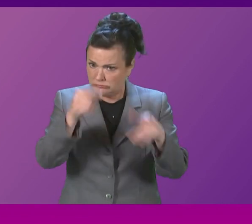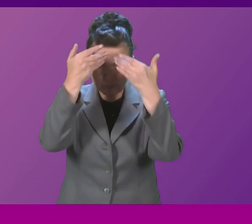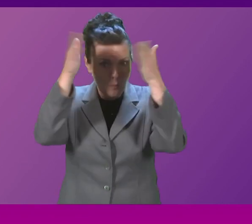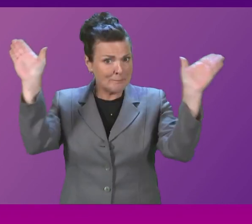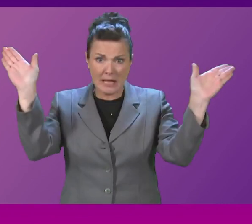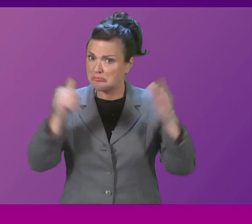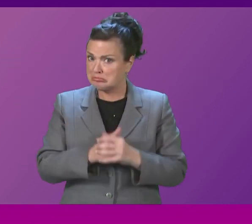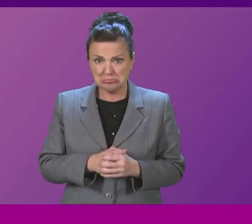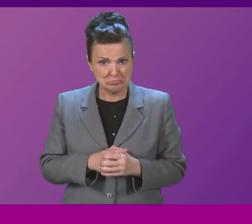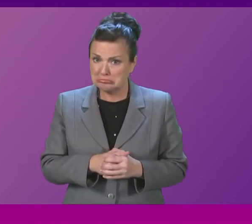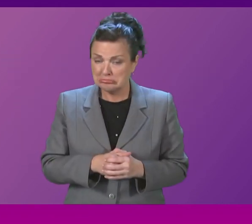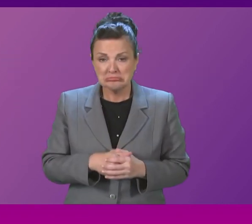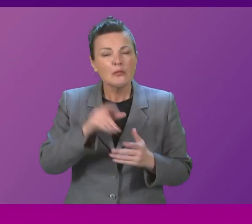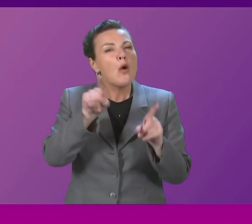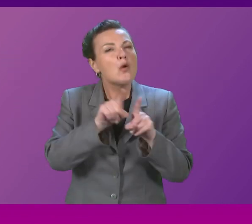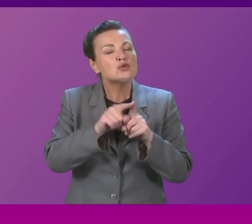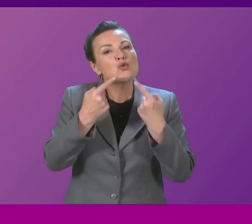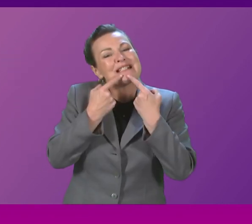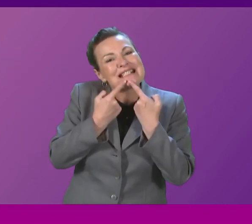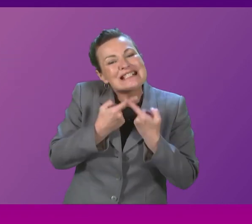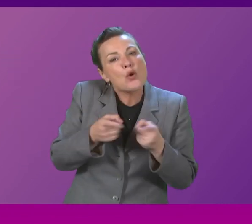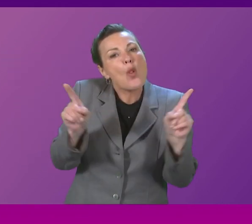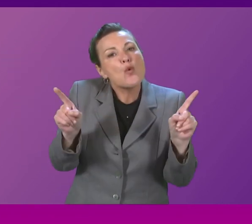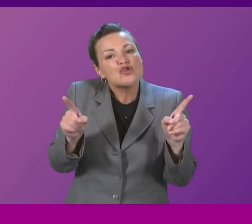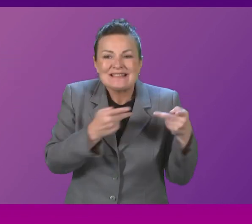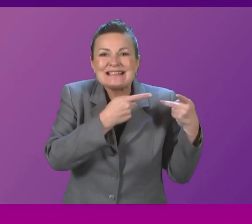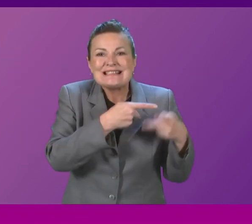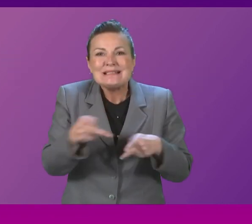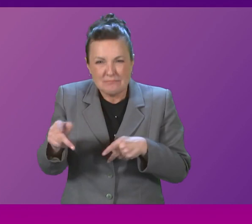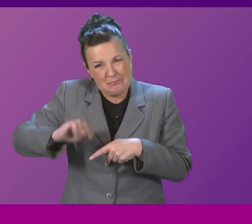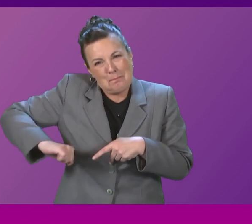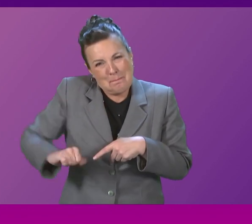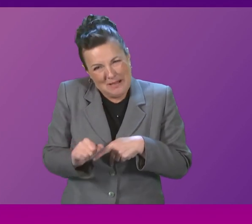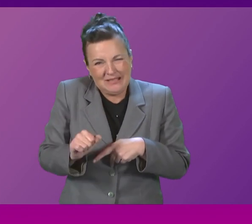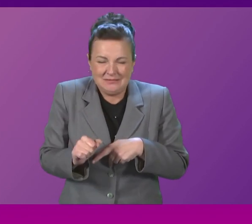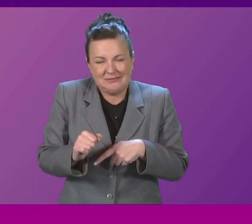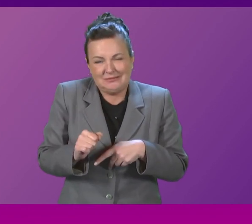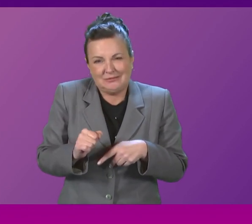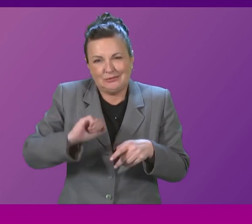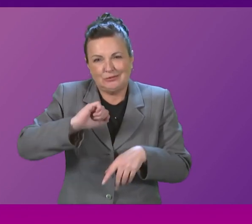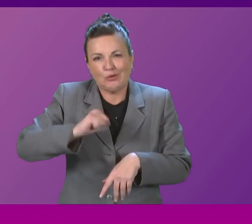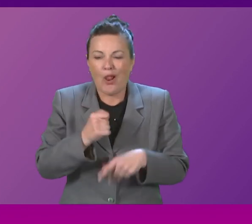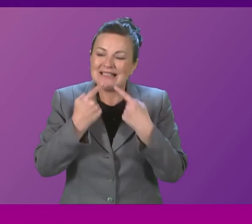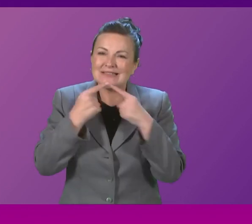The Police Scotland disclosure scheme for domestic abuse is in place right now.